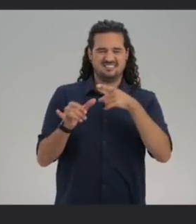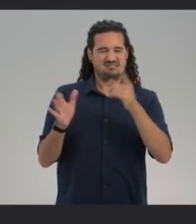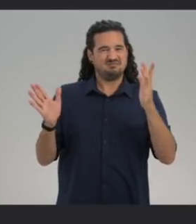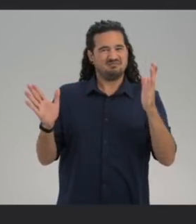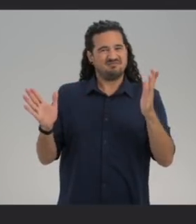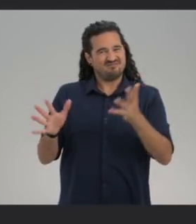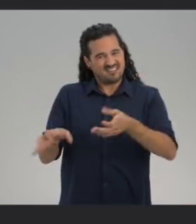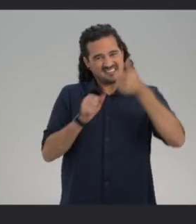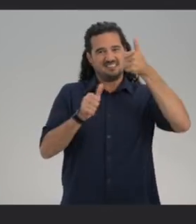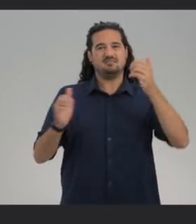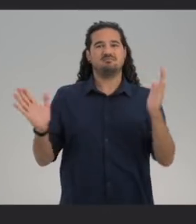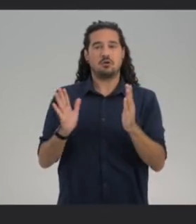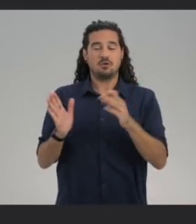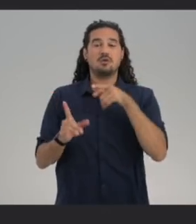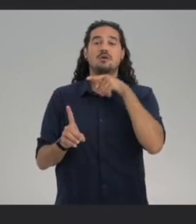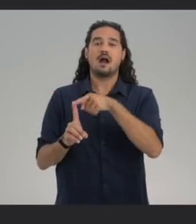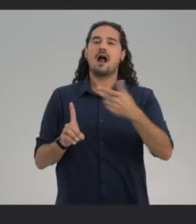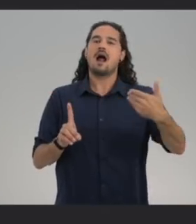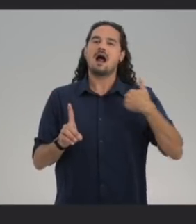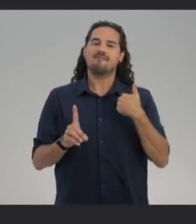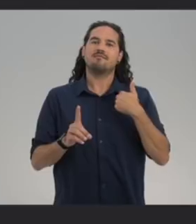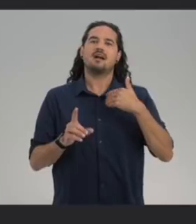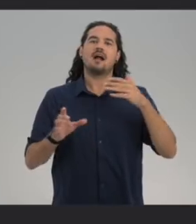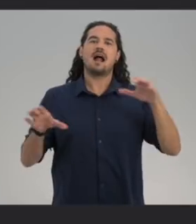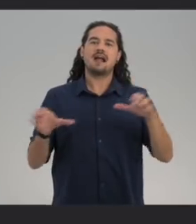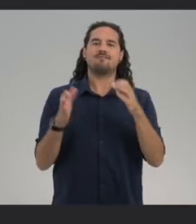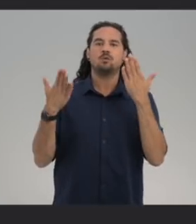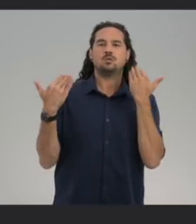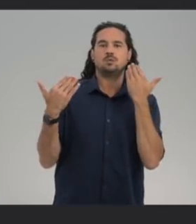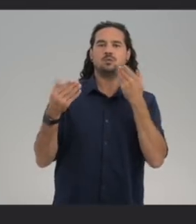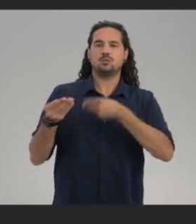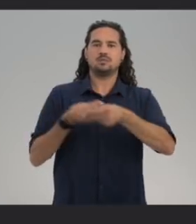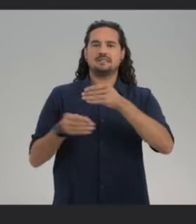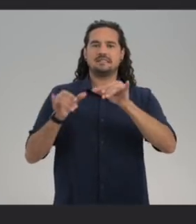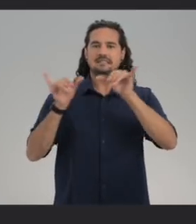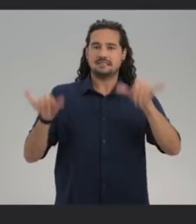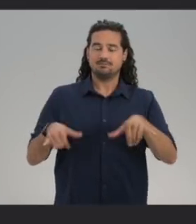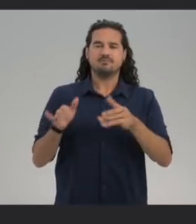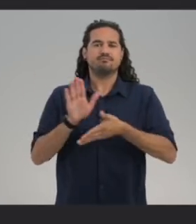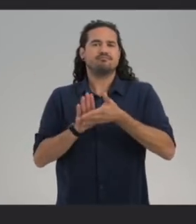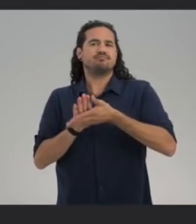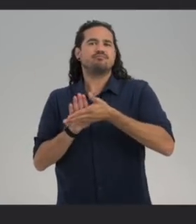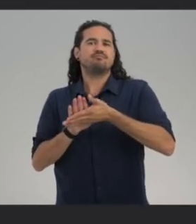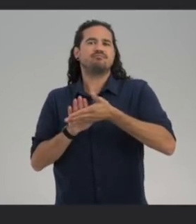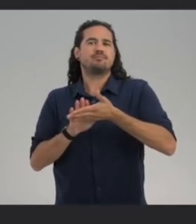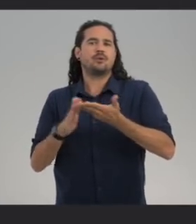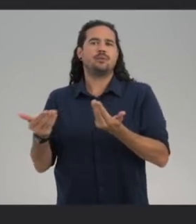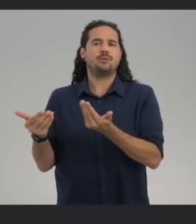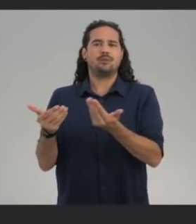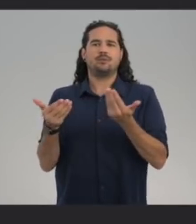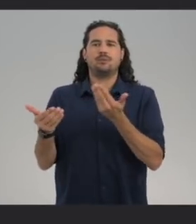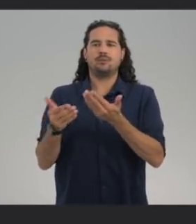The new MacBook Pro also features an active cooling system. This allows it to sustain its remarkable pro performance